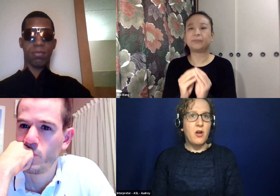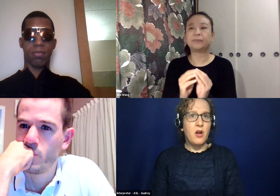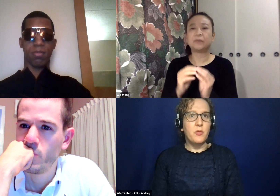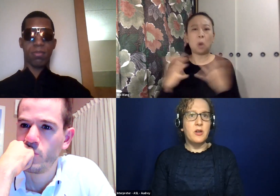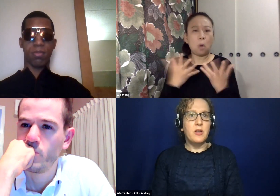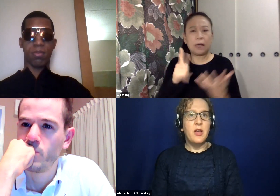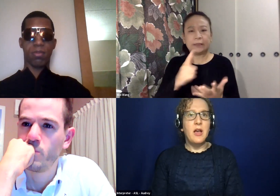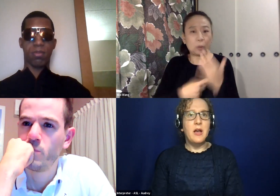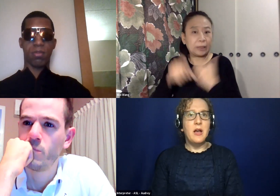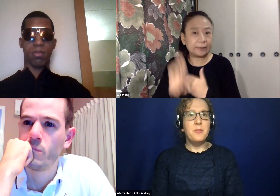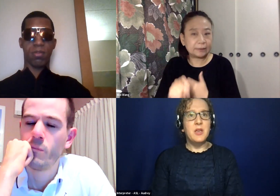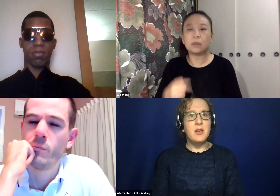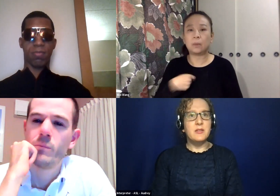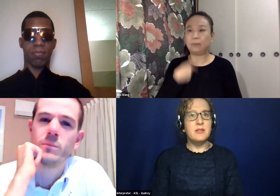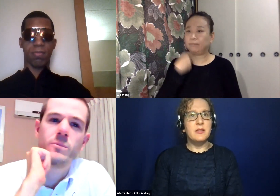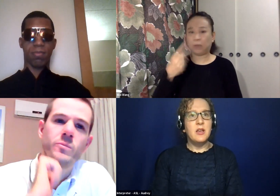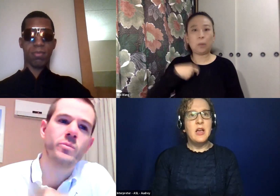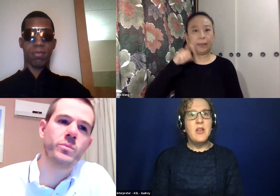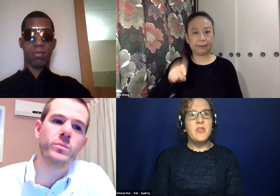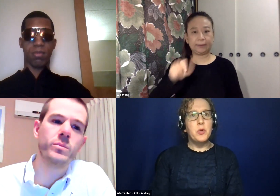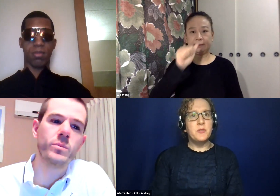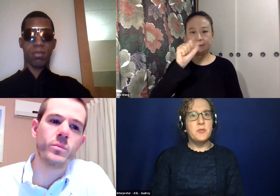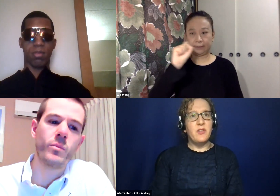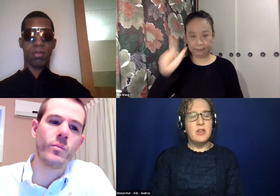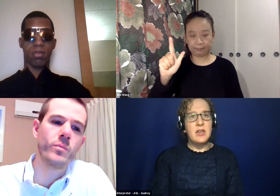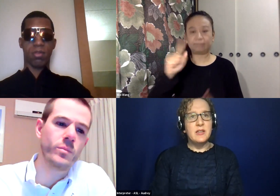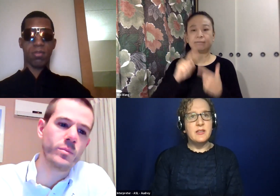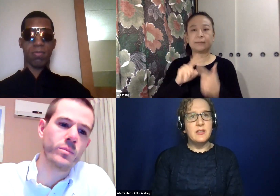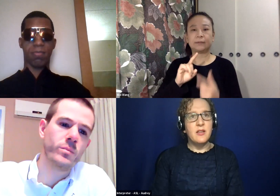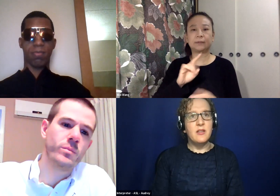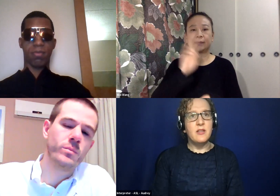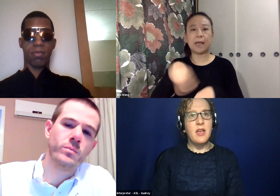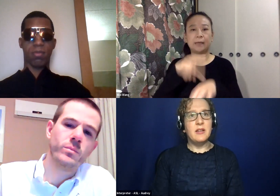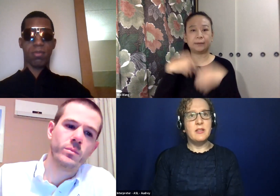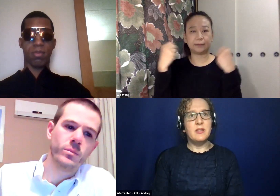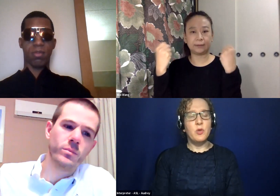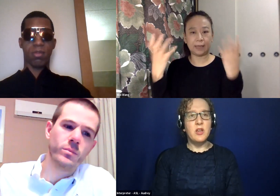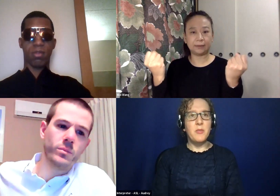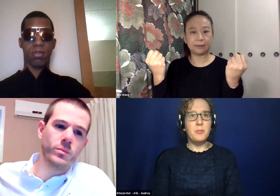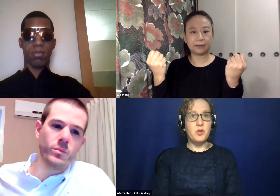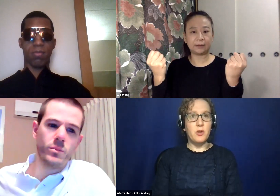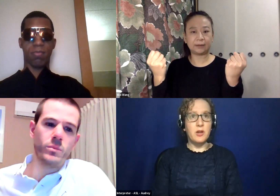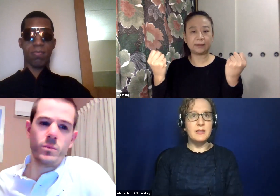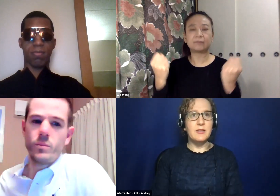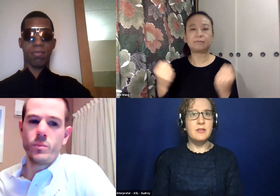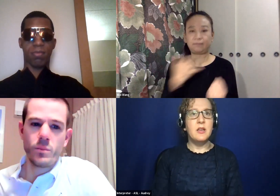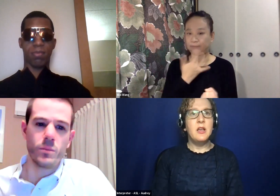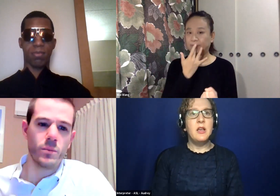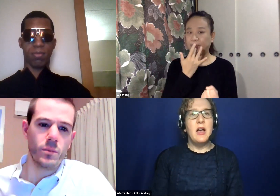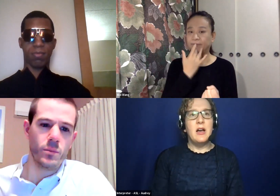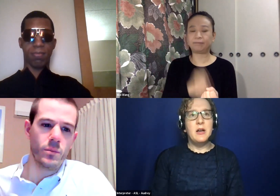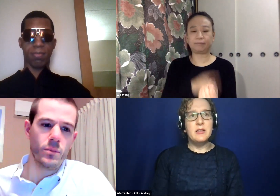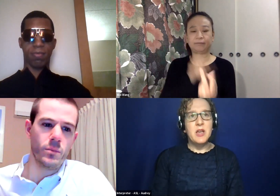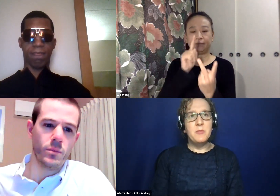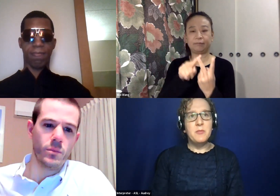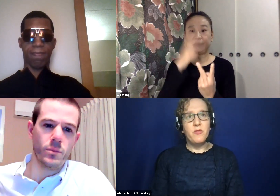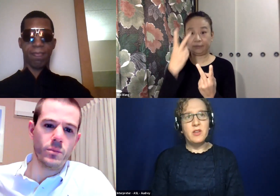bit awkward, because there were specific needs that would come up during classes. Sometimes